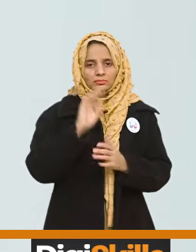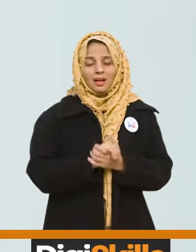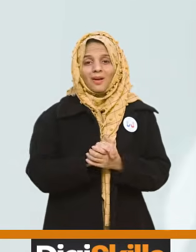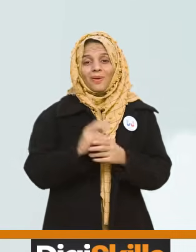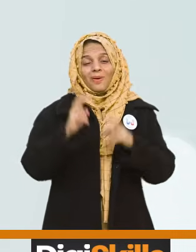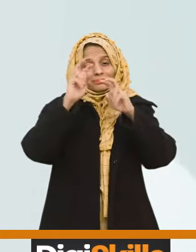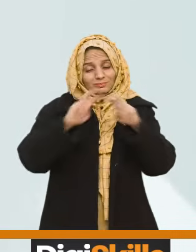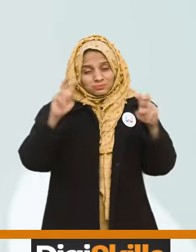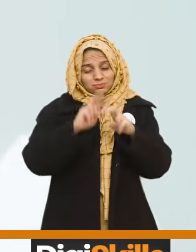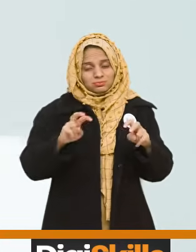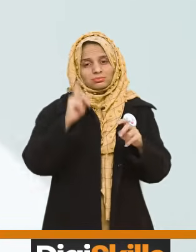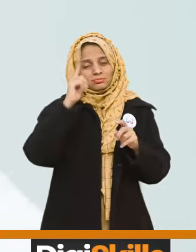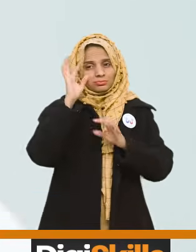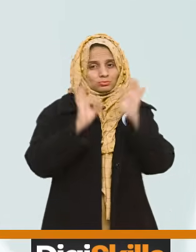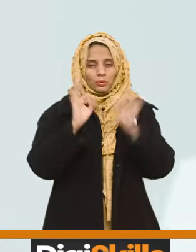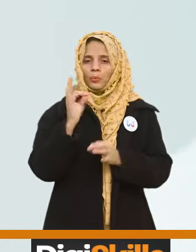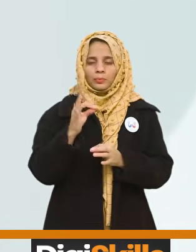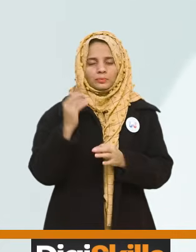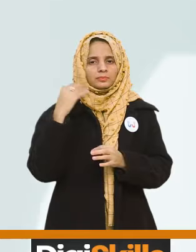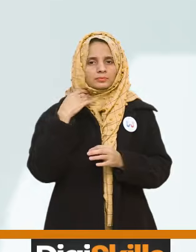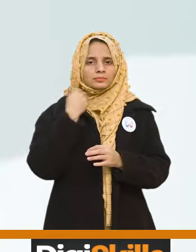not have done a detailed in-depth analysis.